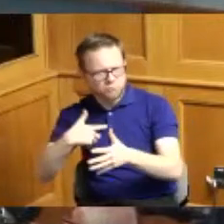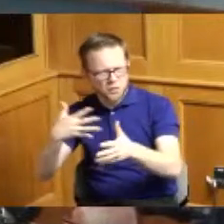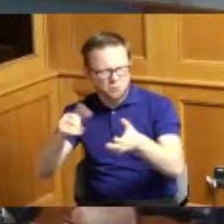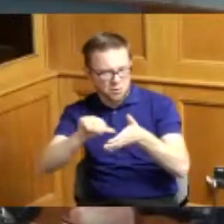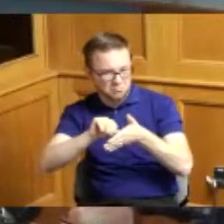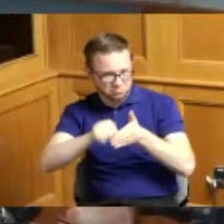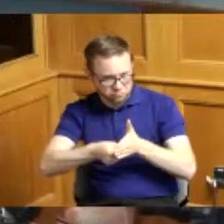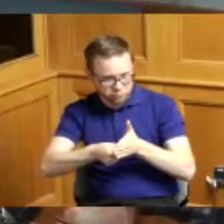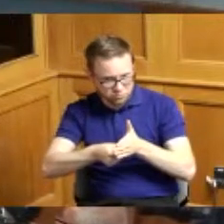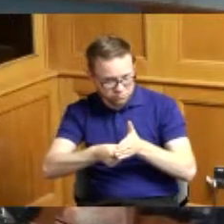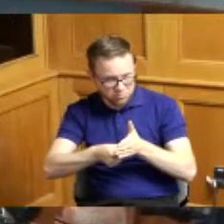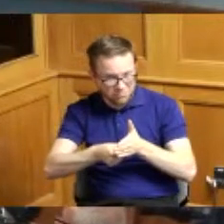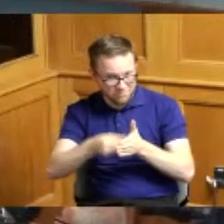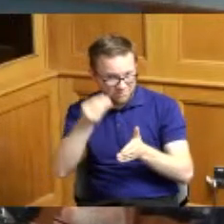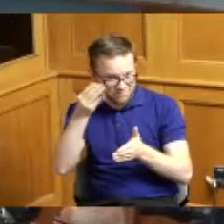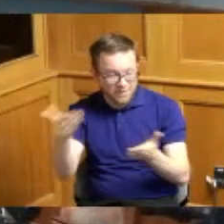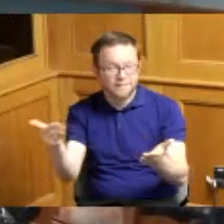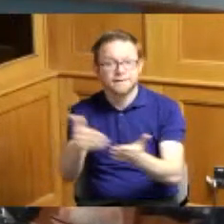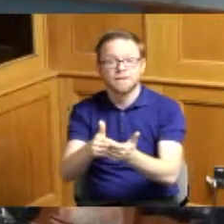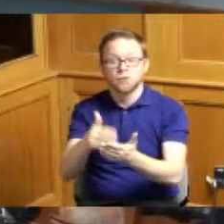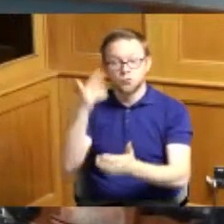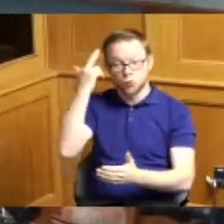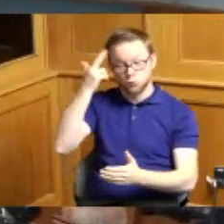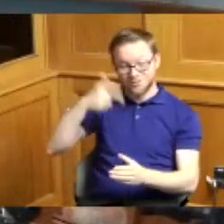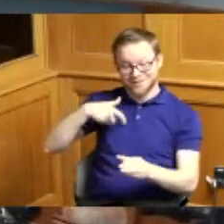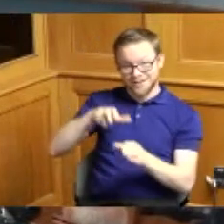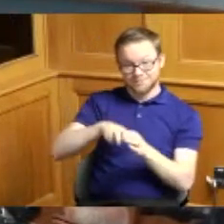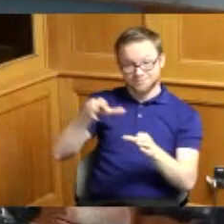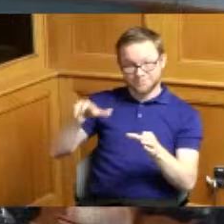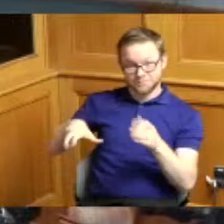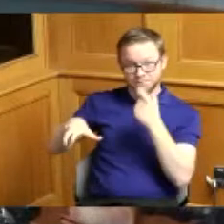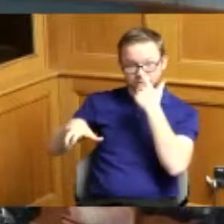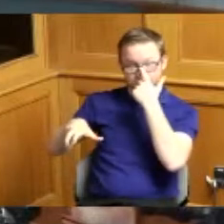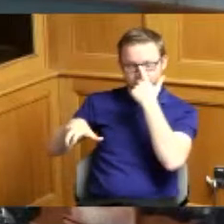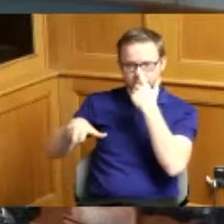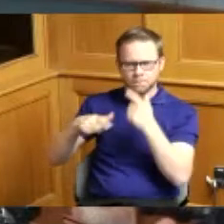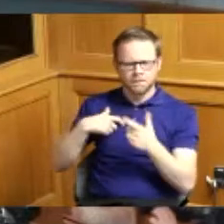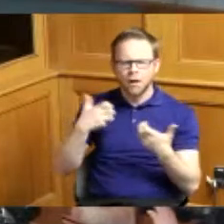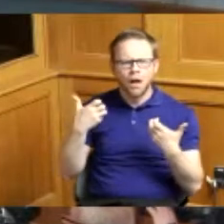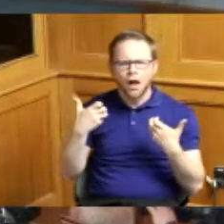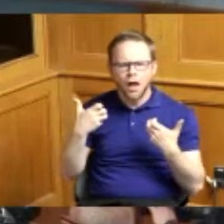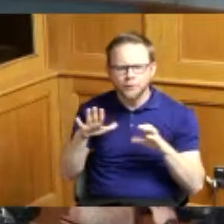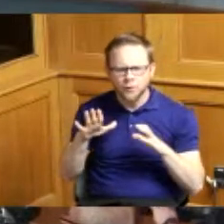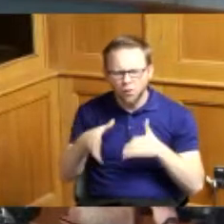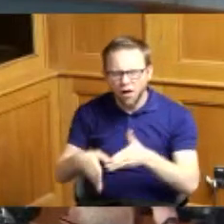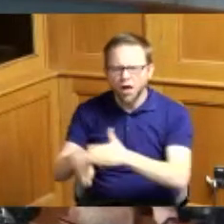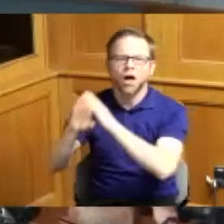that um the reason I'm abstaining because I don't want to get in the way of it happening but I would